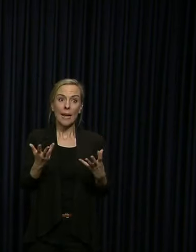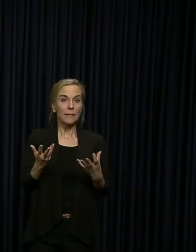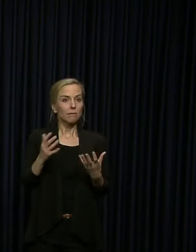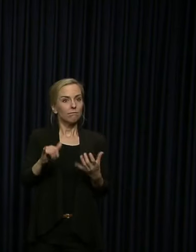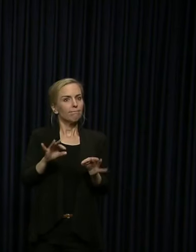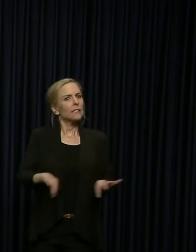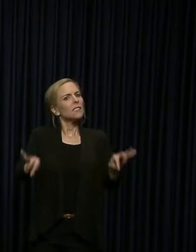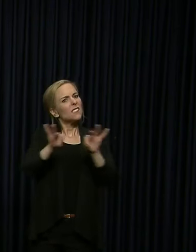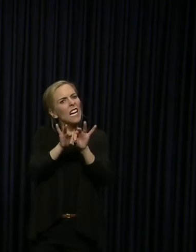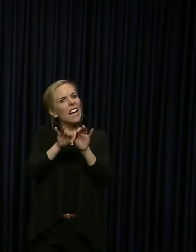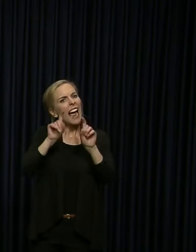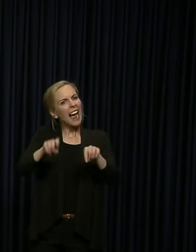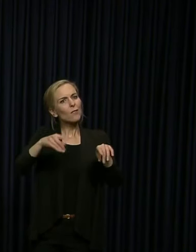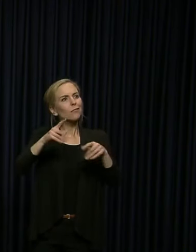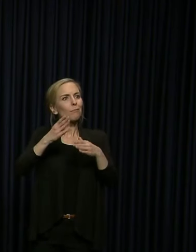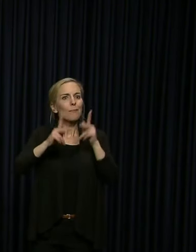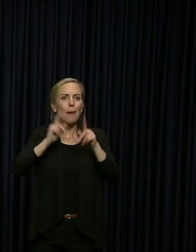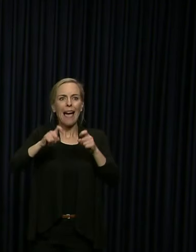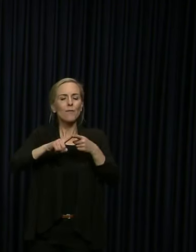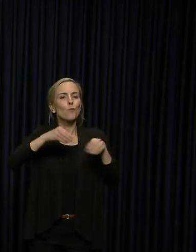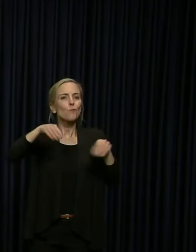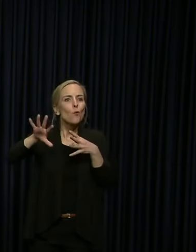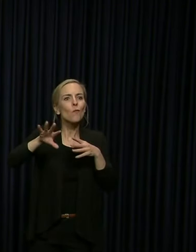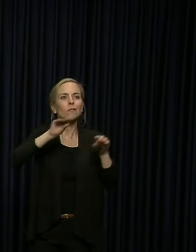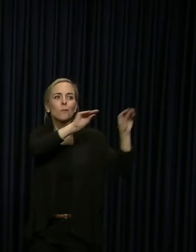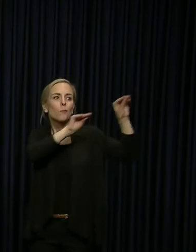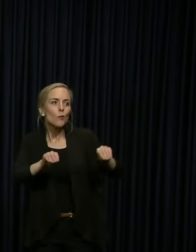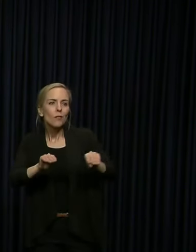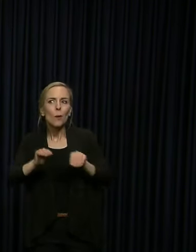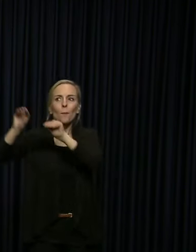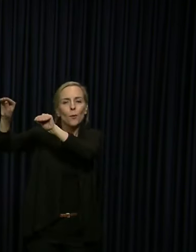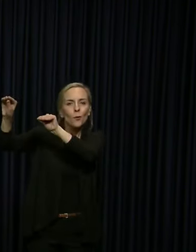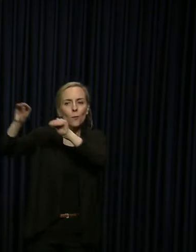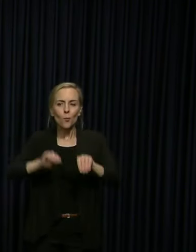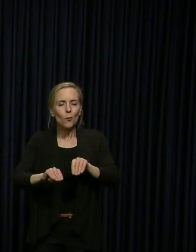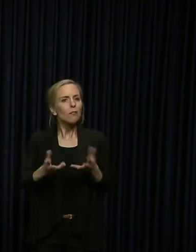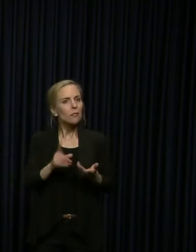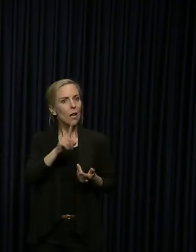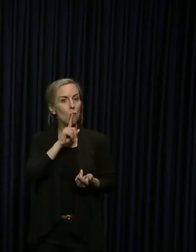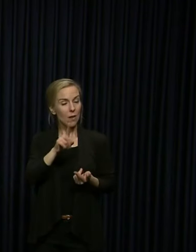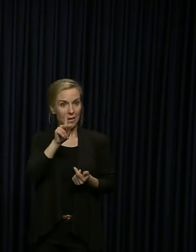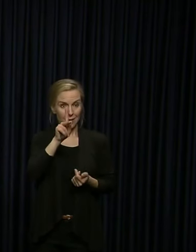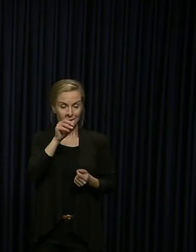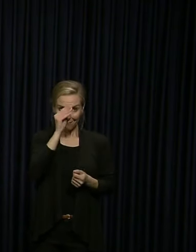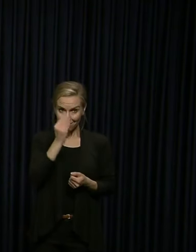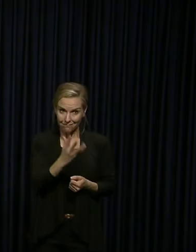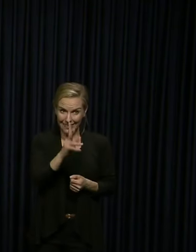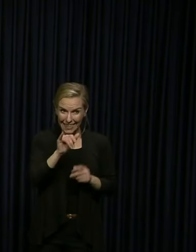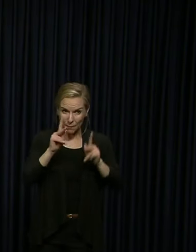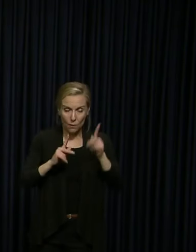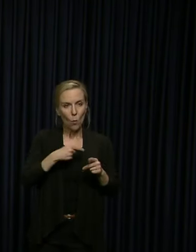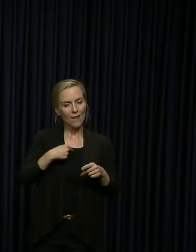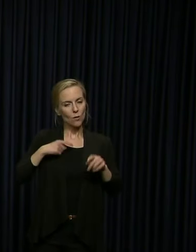CORONAVIRUS IS BELIEVED, IF SOMEONE HAD THE VIRUS, WE ARE GOING TO LIST THAT AS THE CAUSE